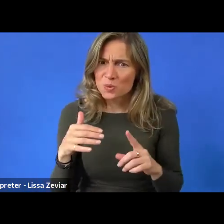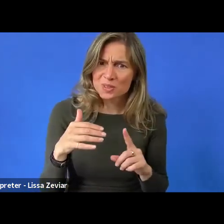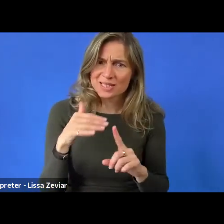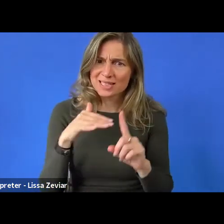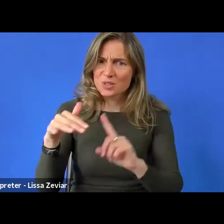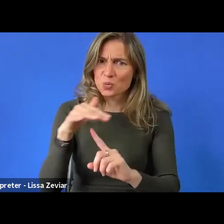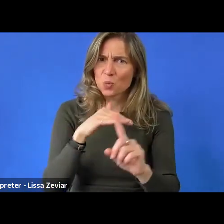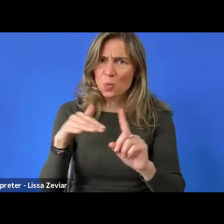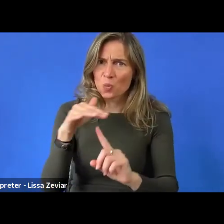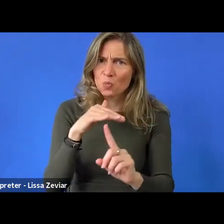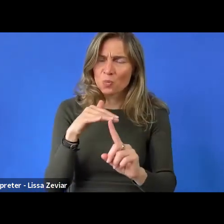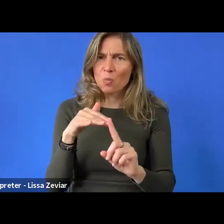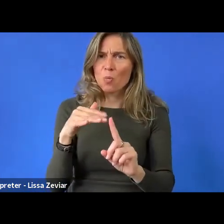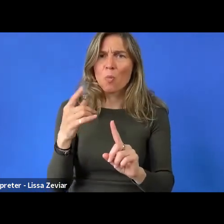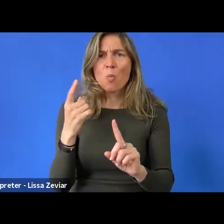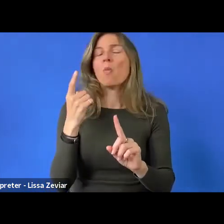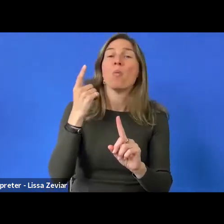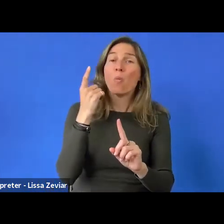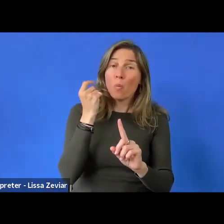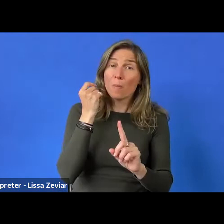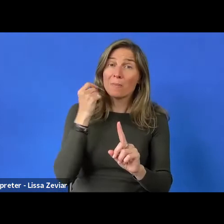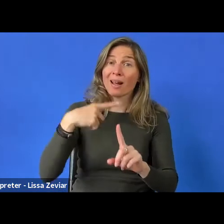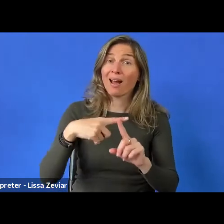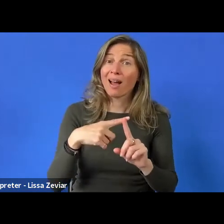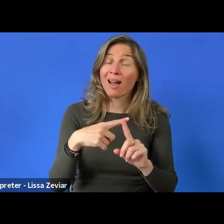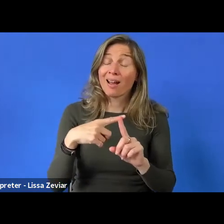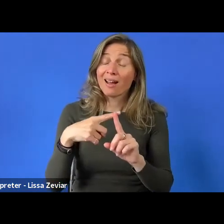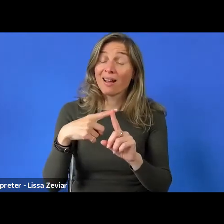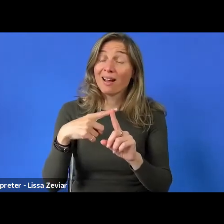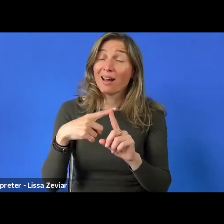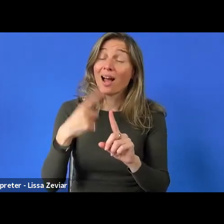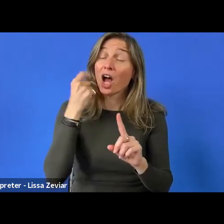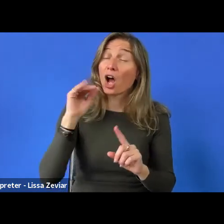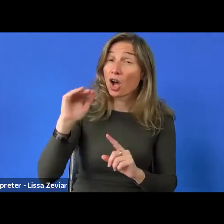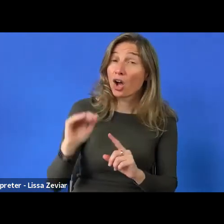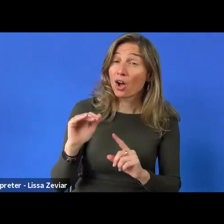And as a result of this pandemic we are still living have driven